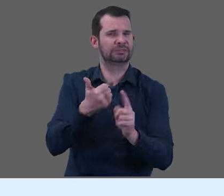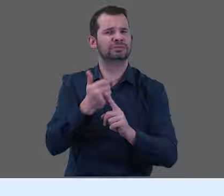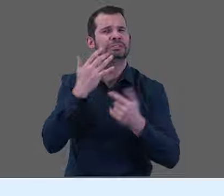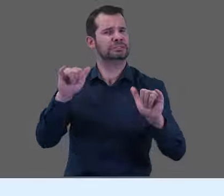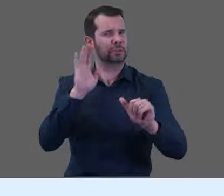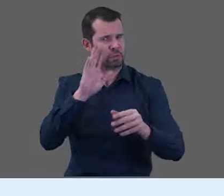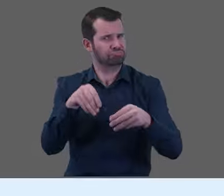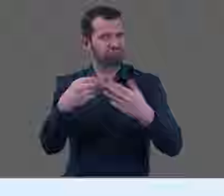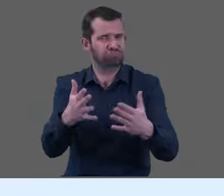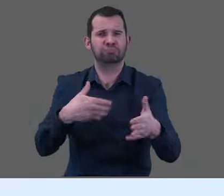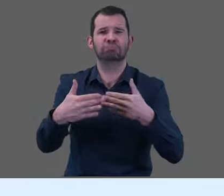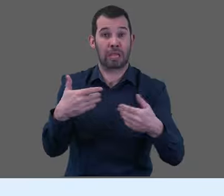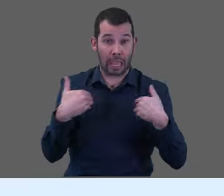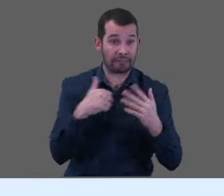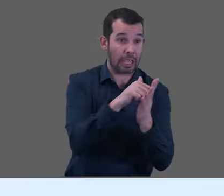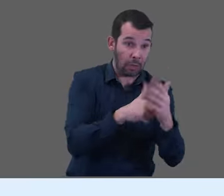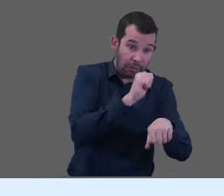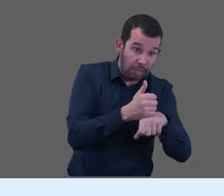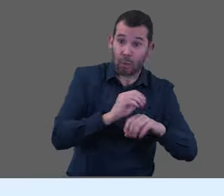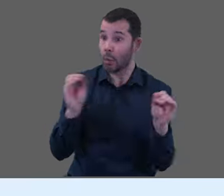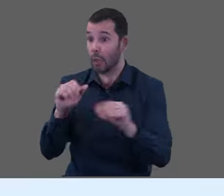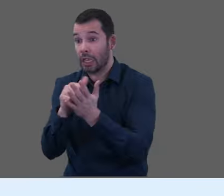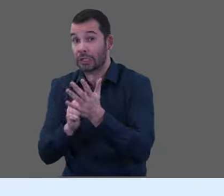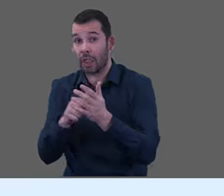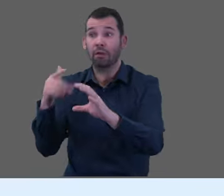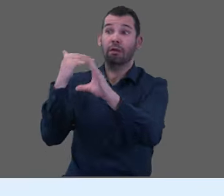Assistance will be provided whether or not you have an account.